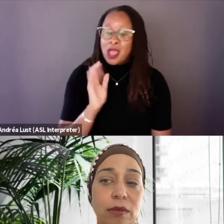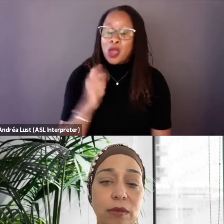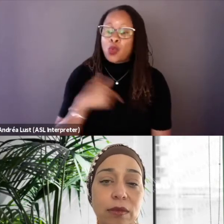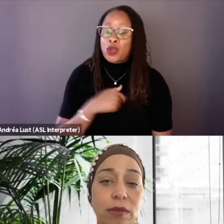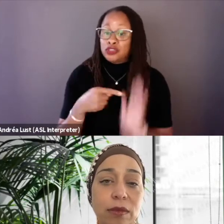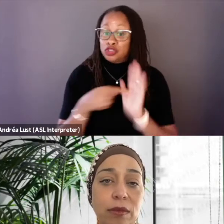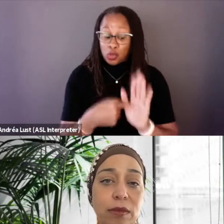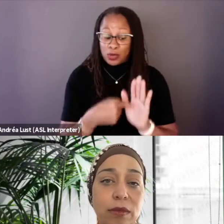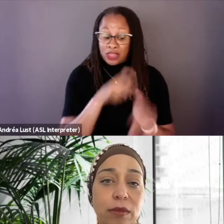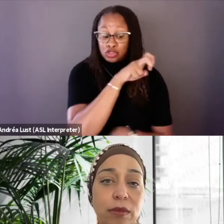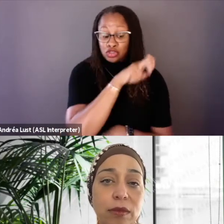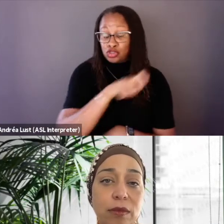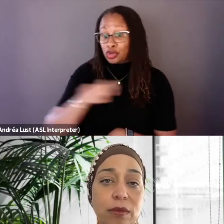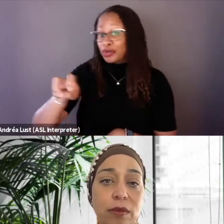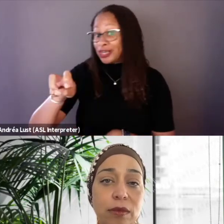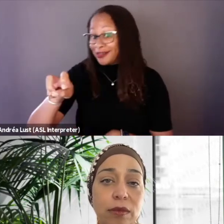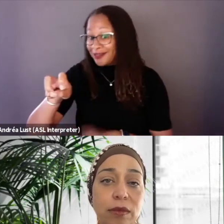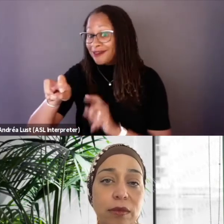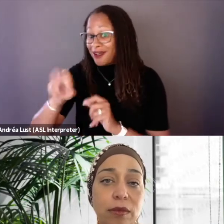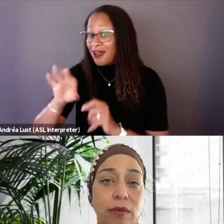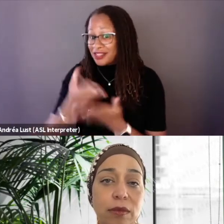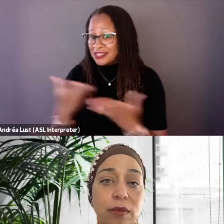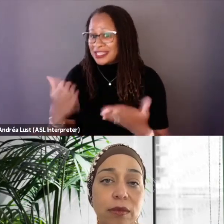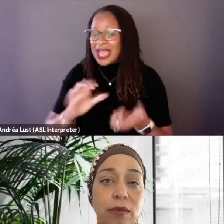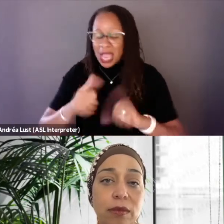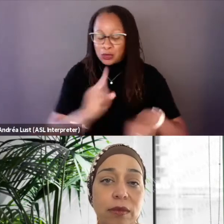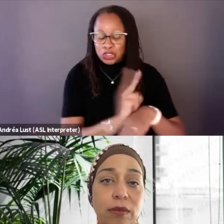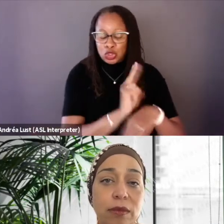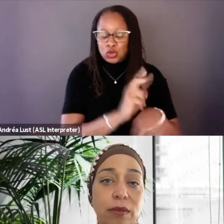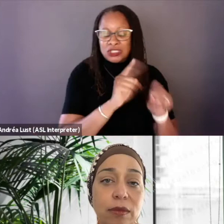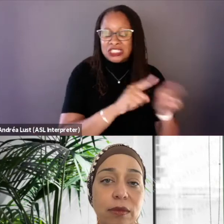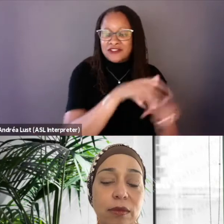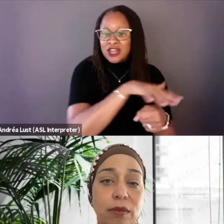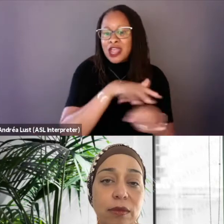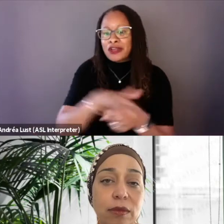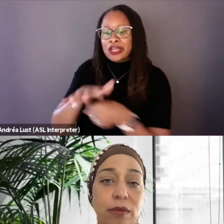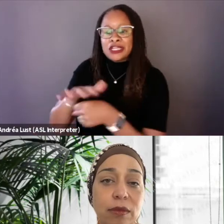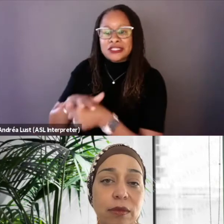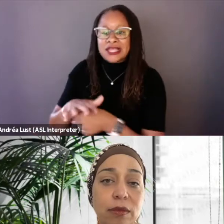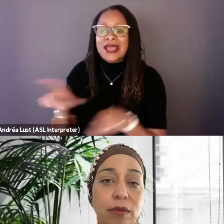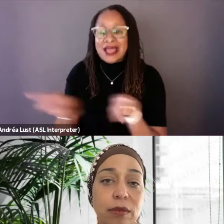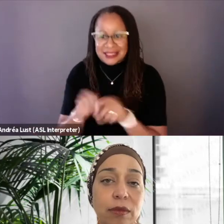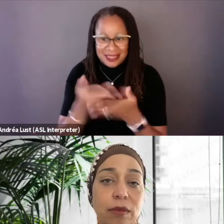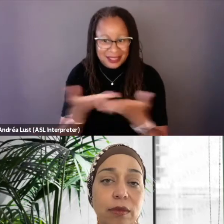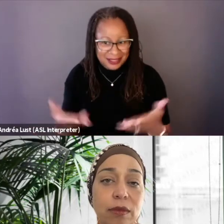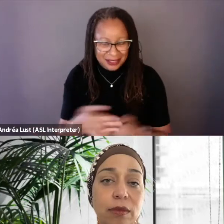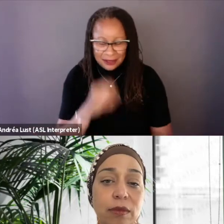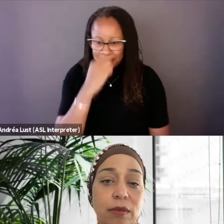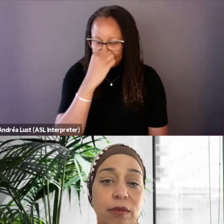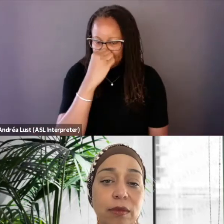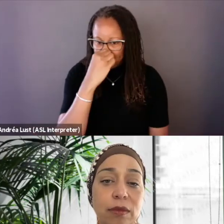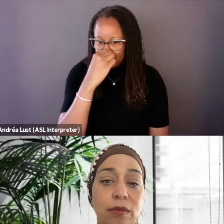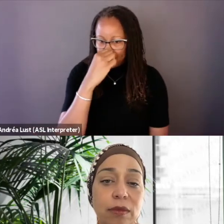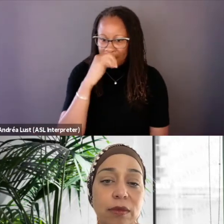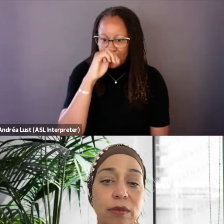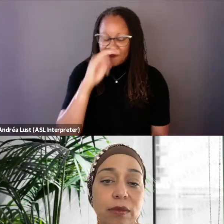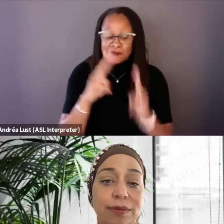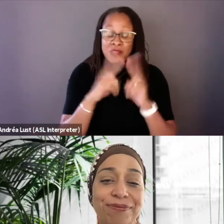and how it's been used in these areas and other thing, and we're so lucky because there's so many bright scholars